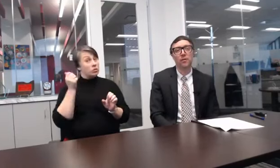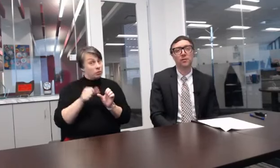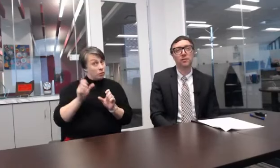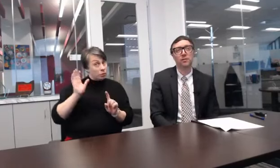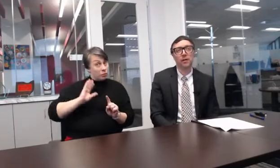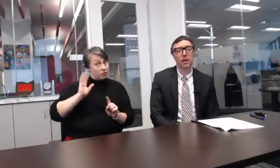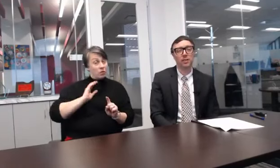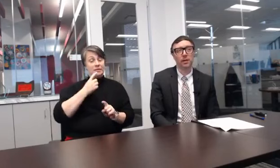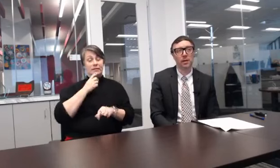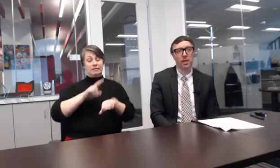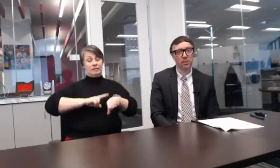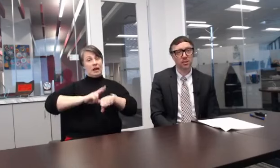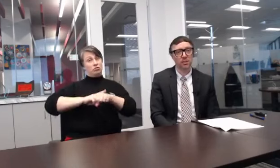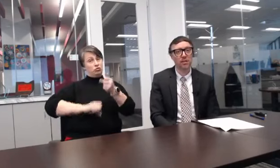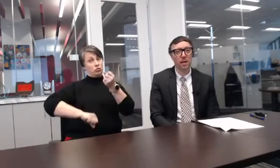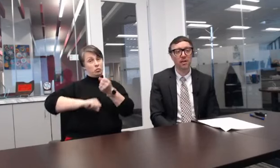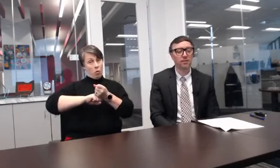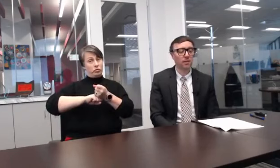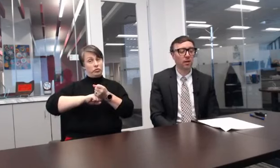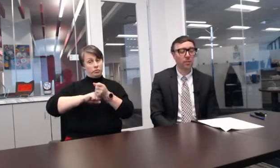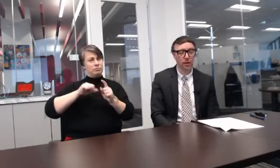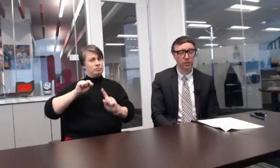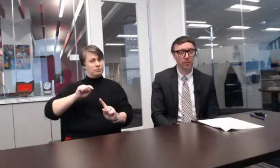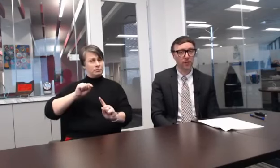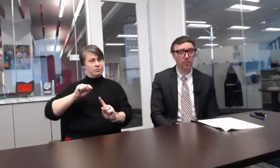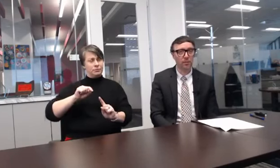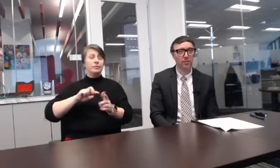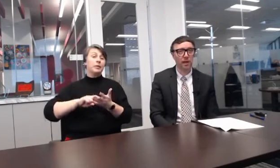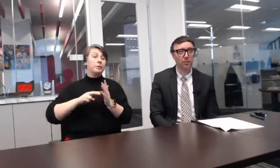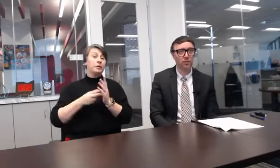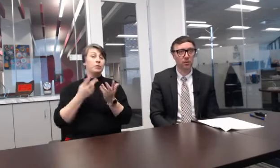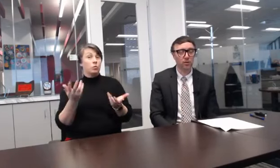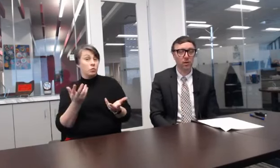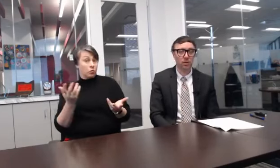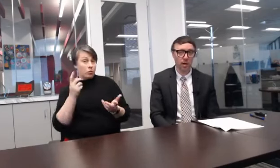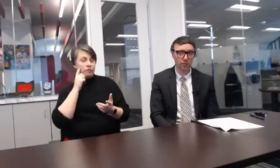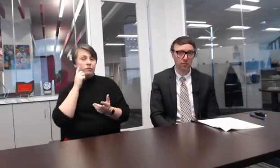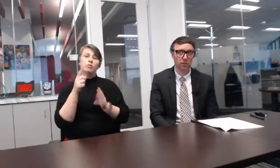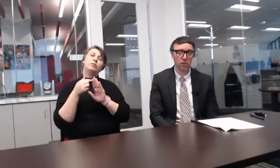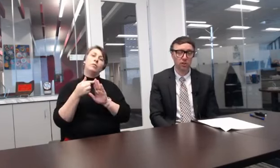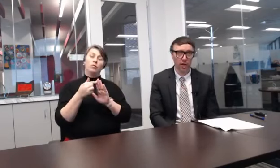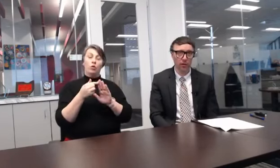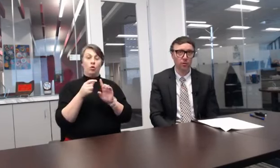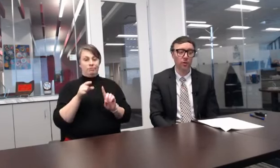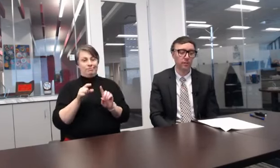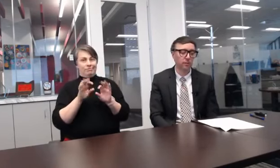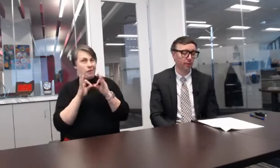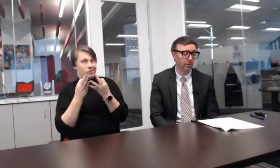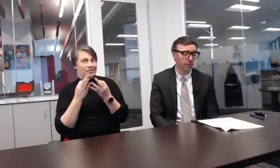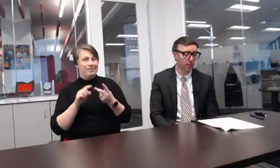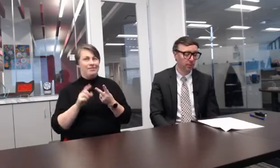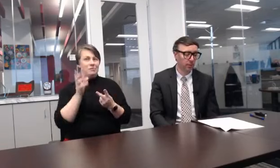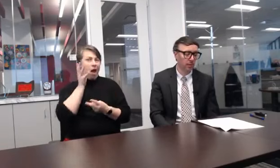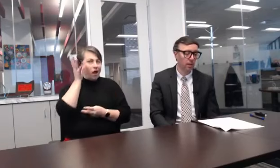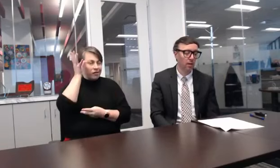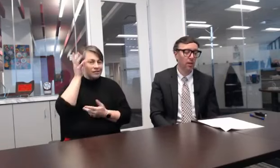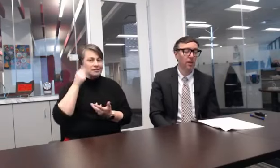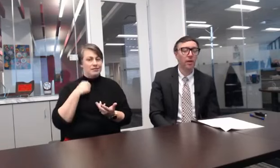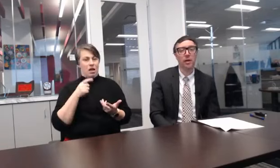there is an expectation that parents and families have to do a lot for their child who has a developmental disability.